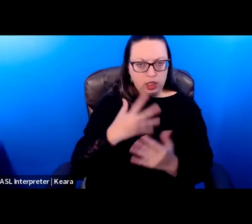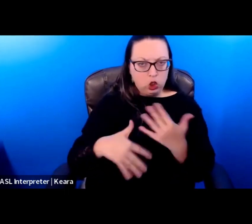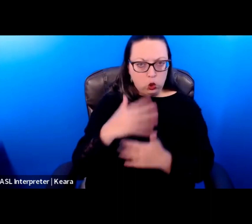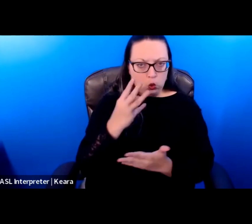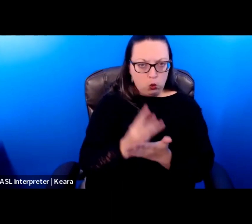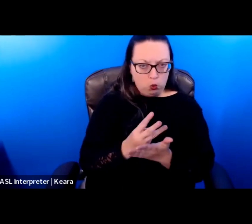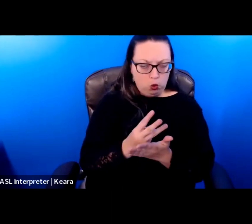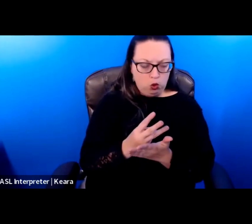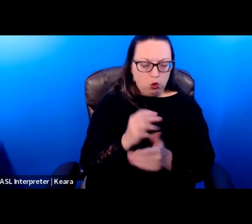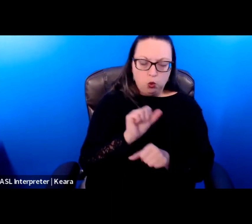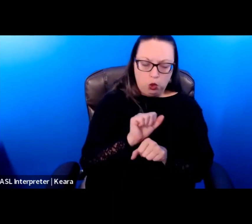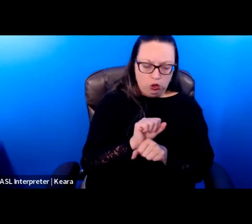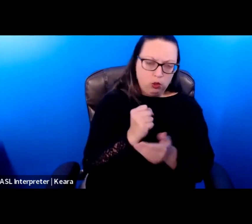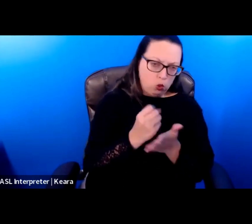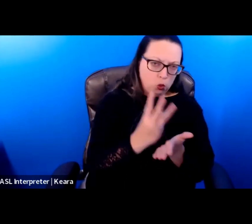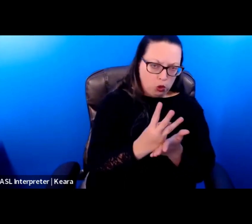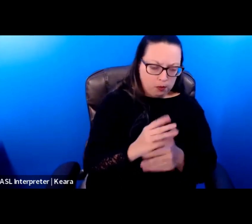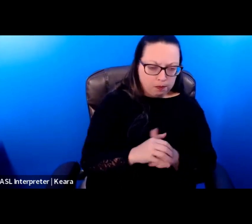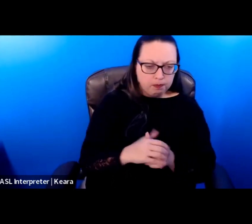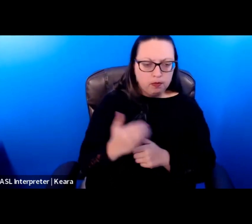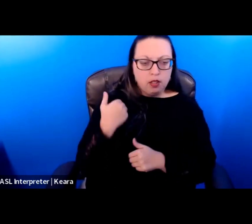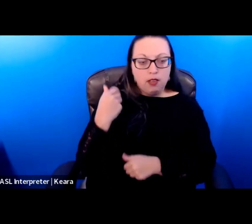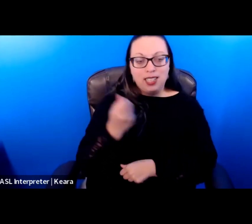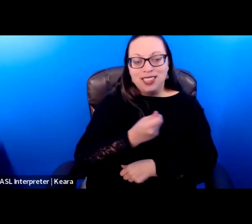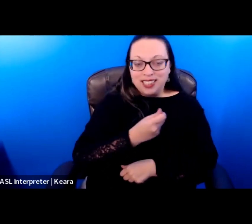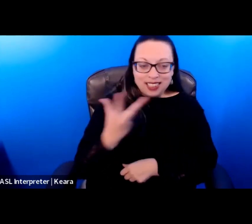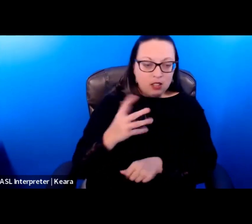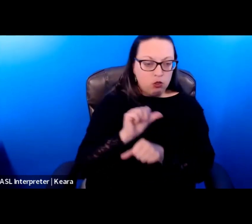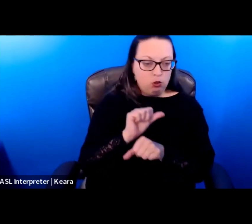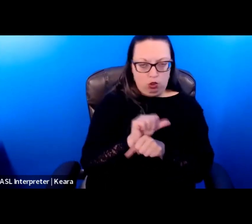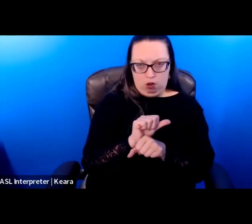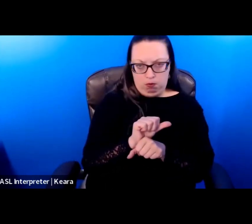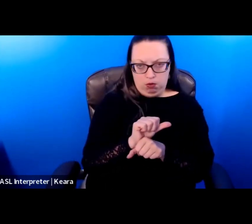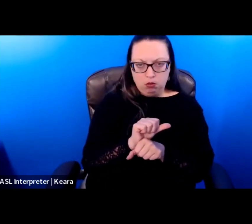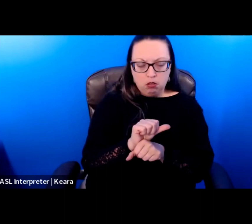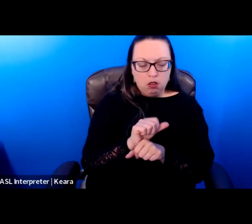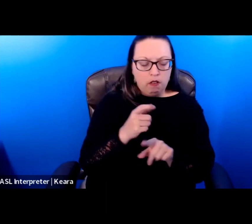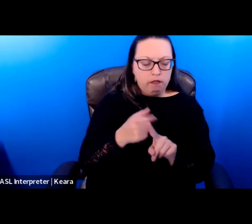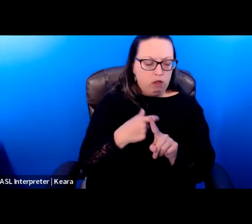several jobs, ranging from a social worker at a substance abuse facility, to a social